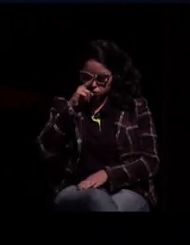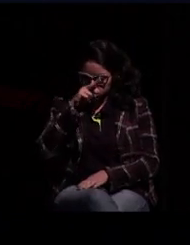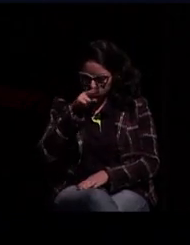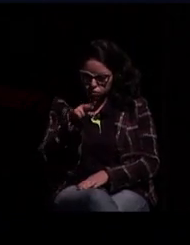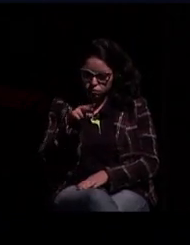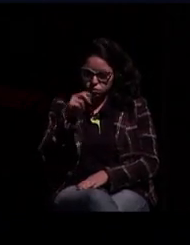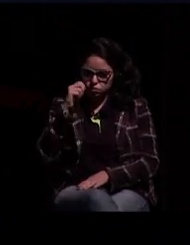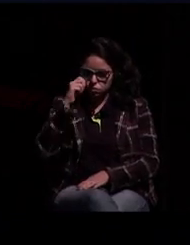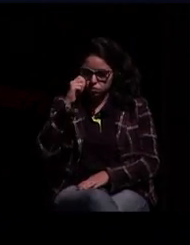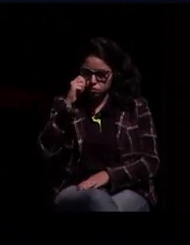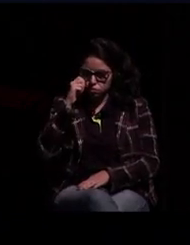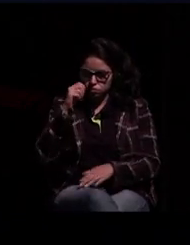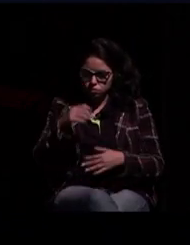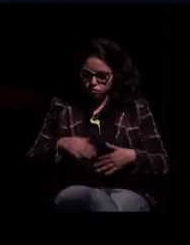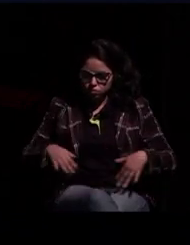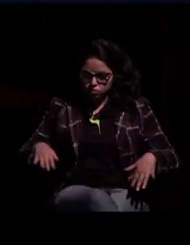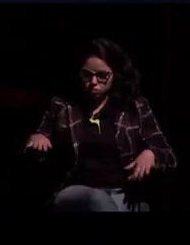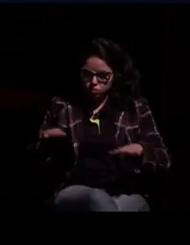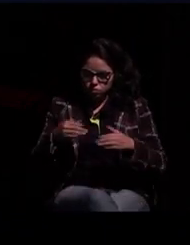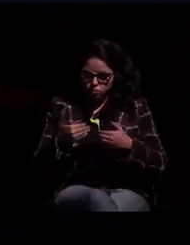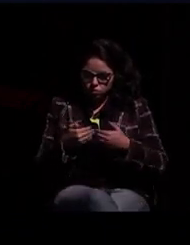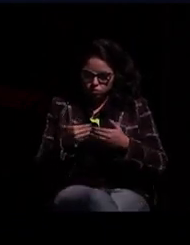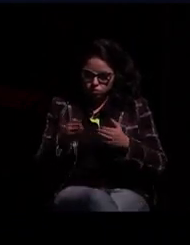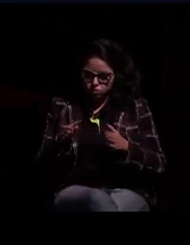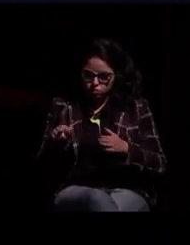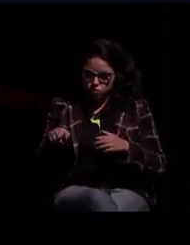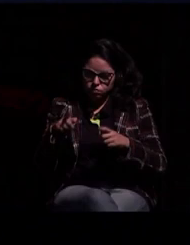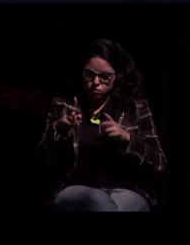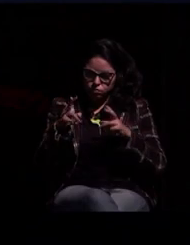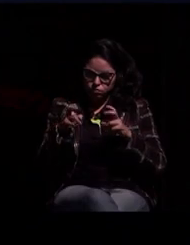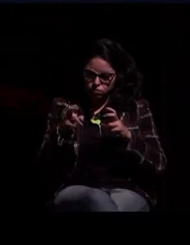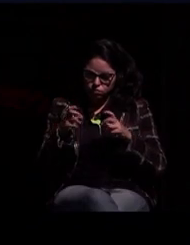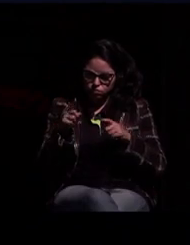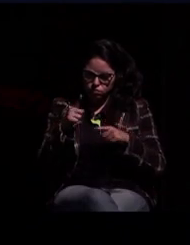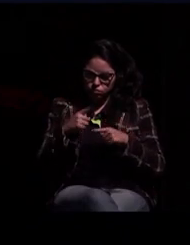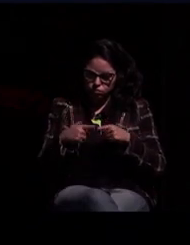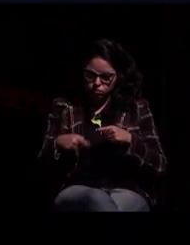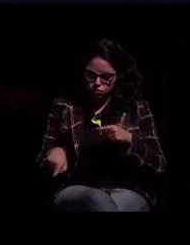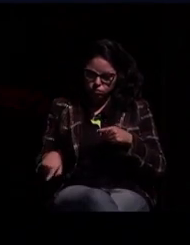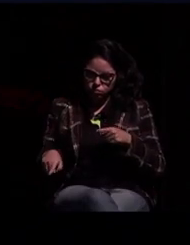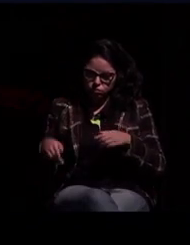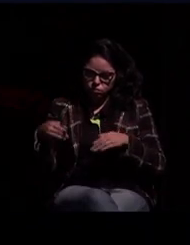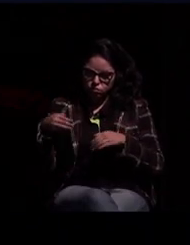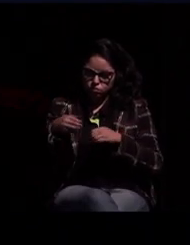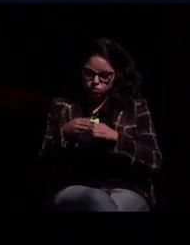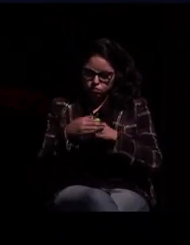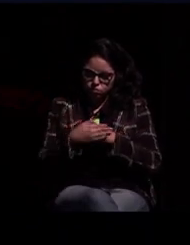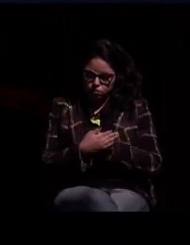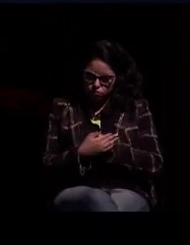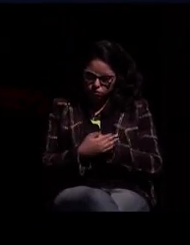to start opening those forbidden, taboo, invisible subjects because someone wants them to be not invisible,